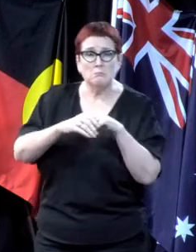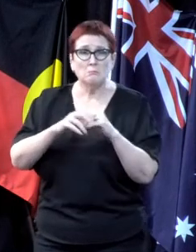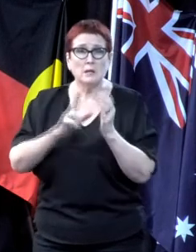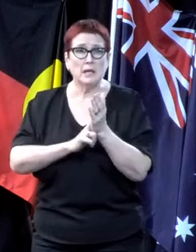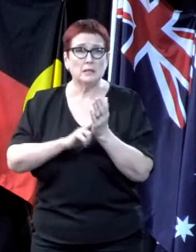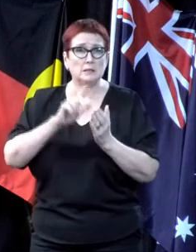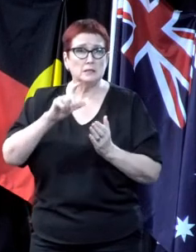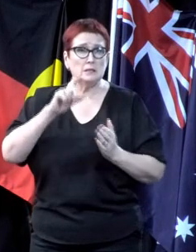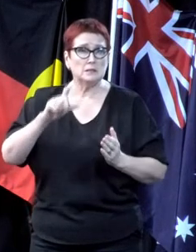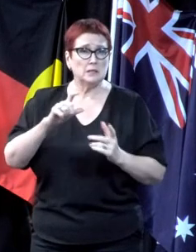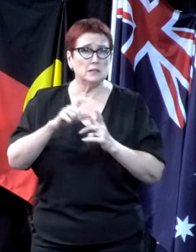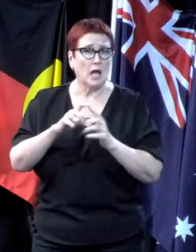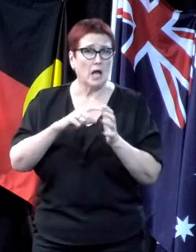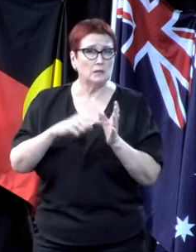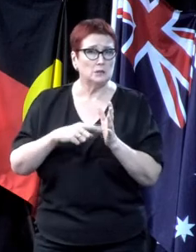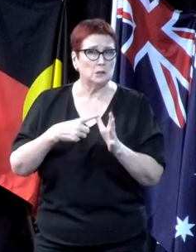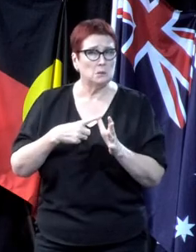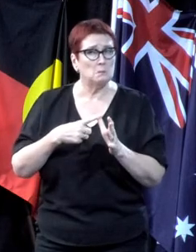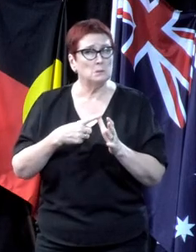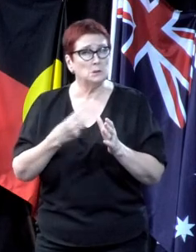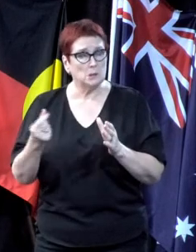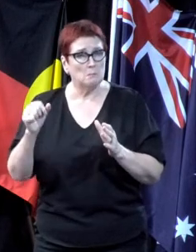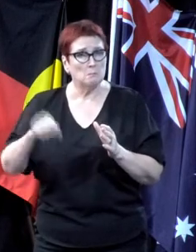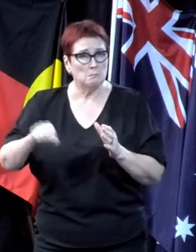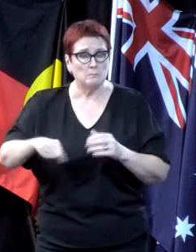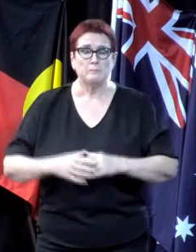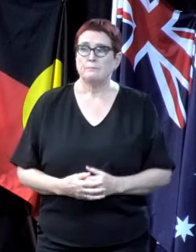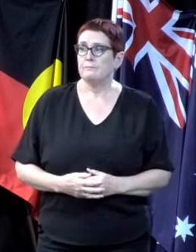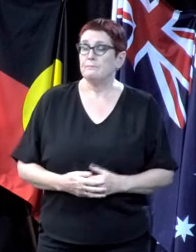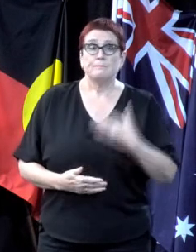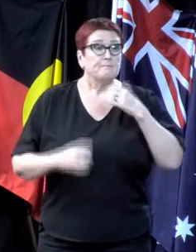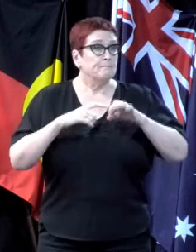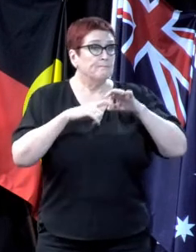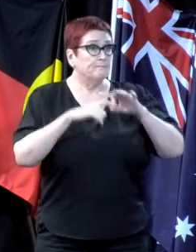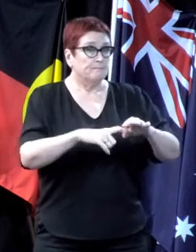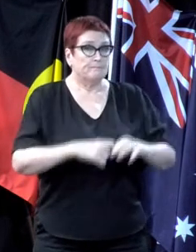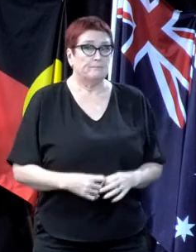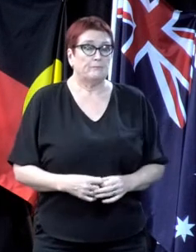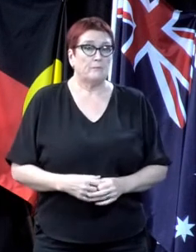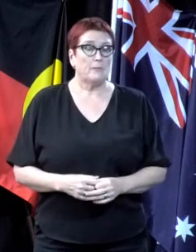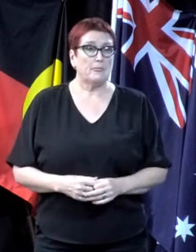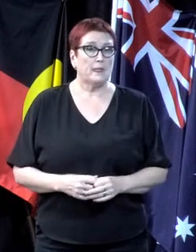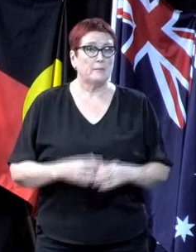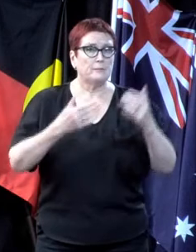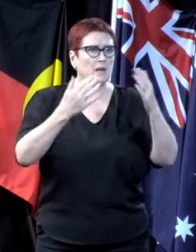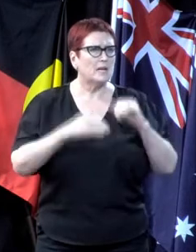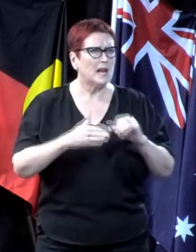Thank you. The next challenge you list are the requirements of the Educational